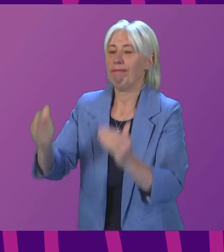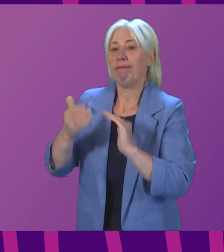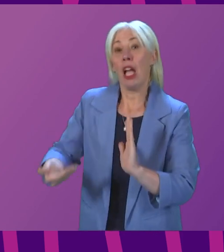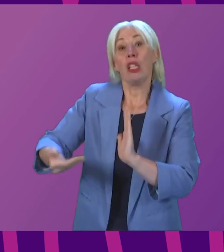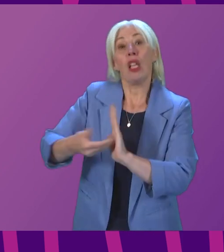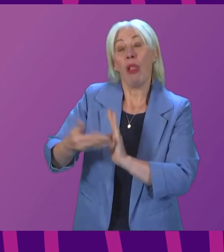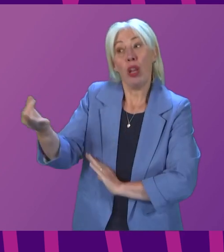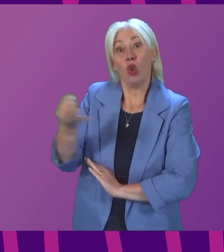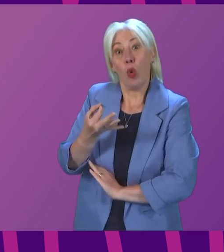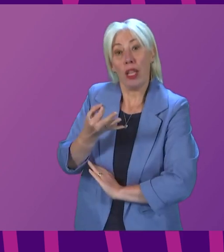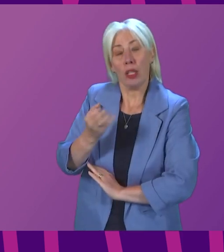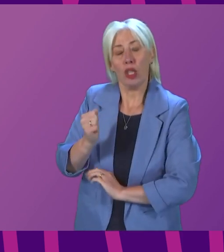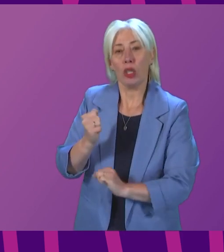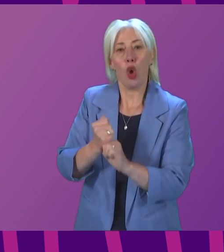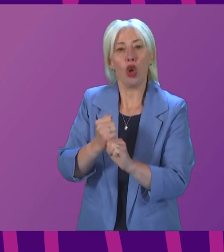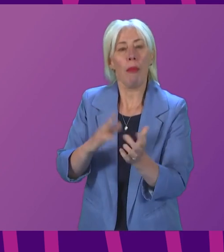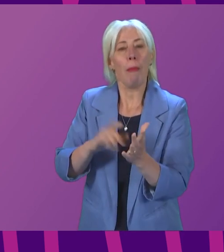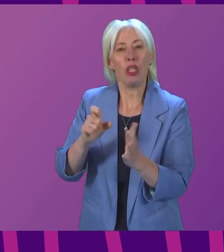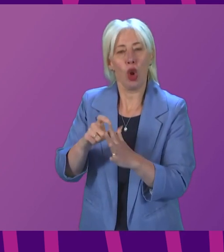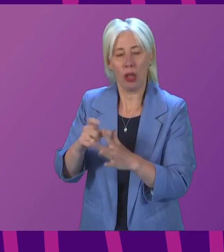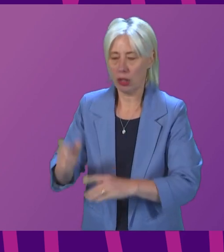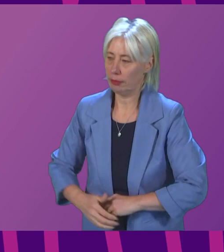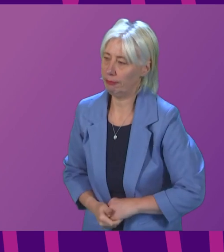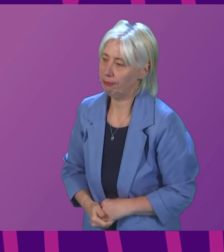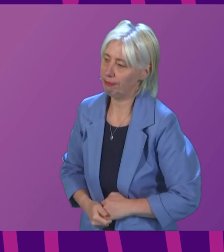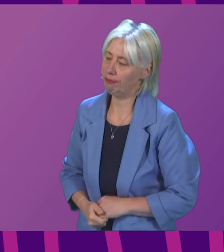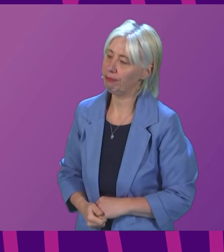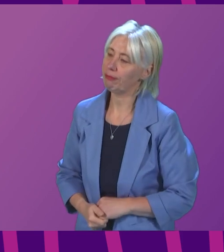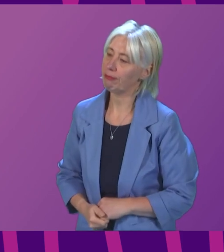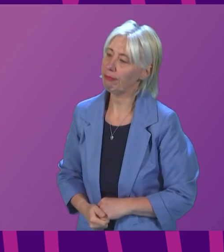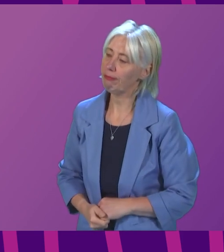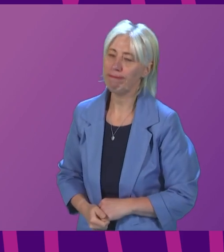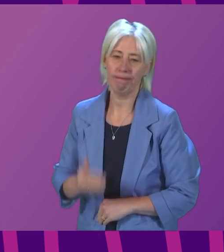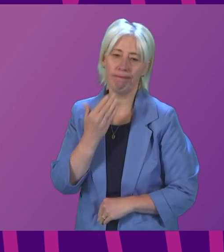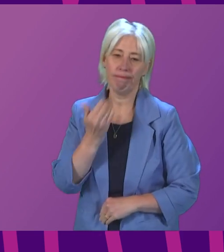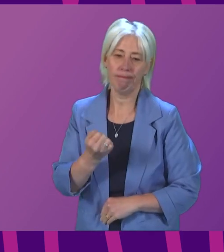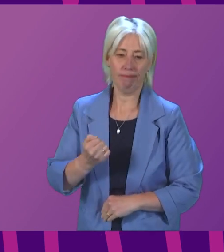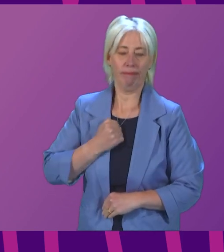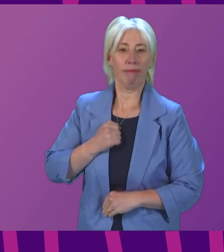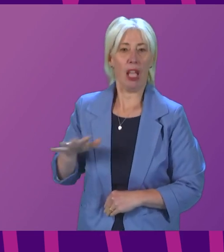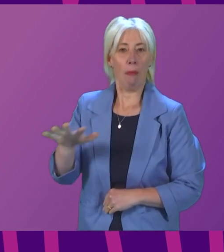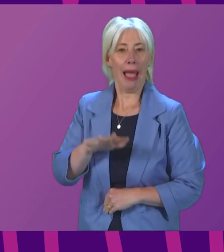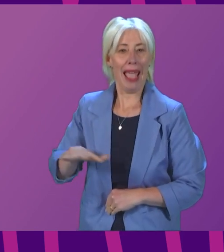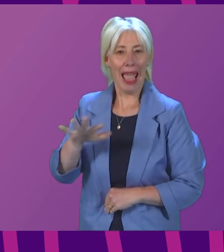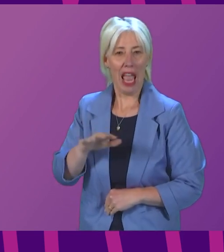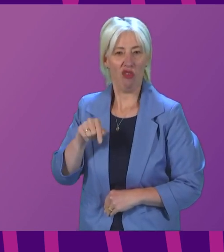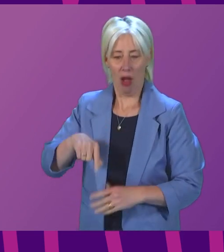In my constituency, many Ministry of Defence family homes around the Dreghorn and Redford